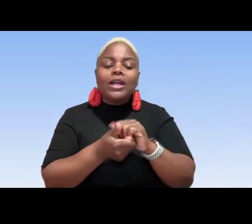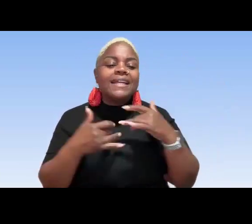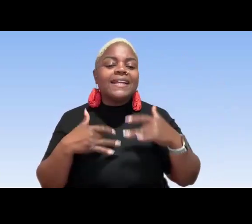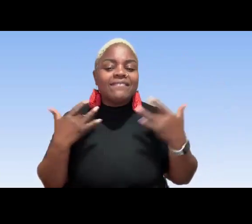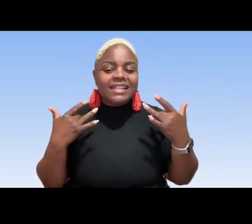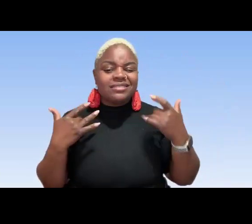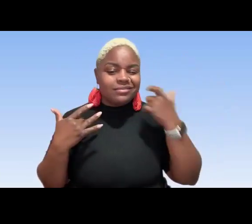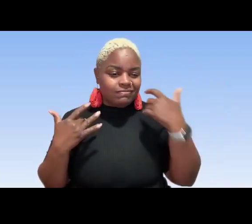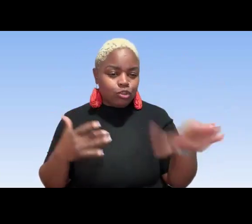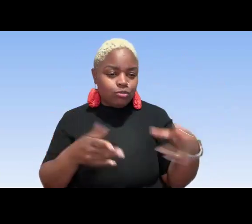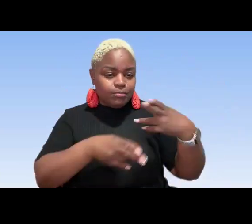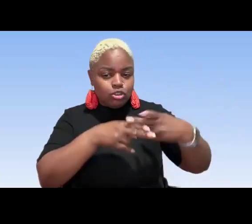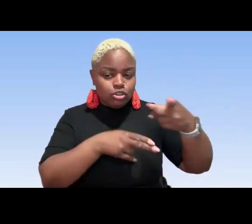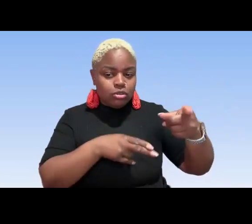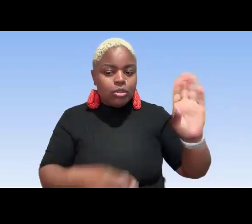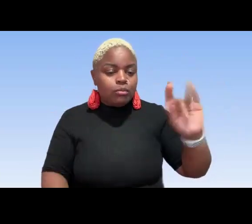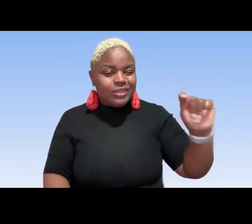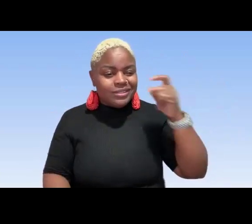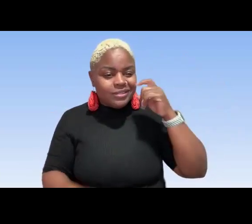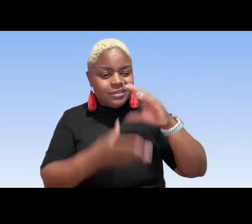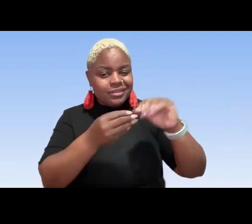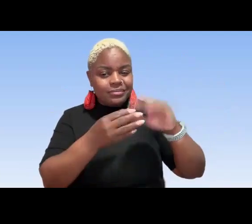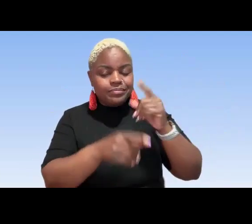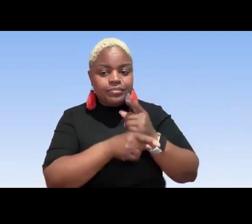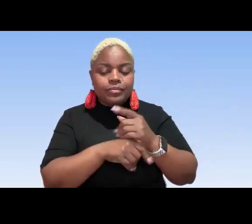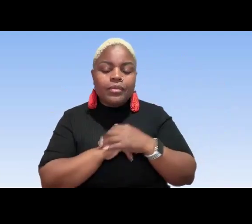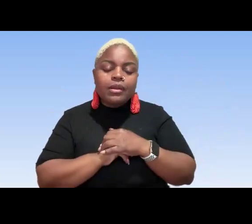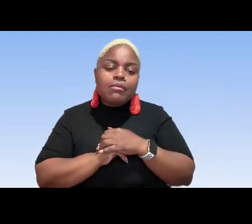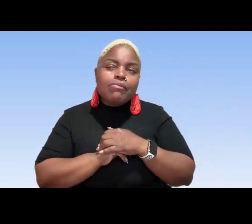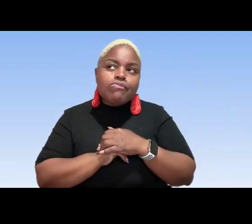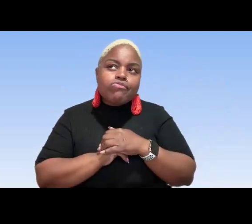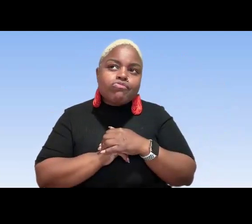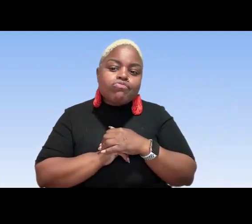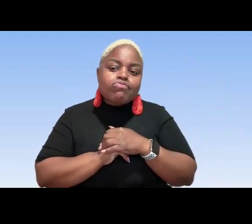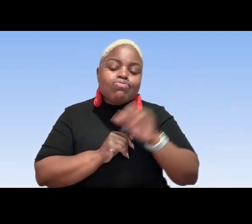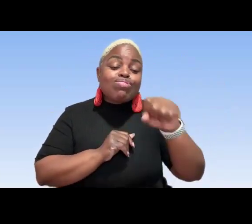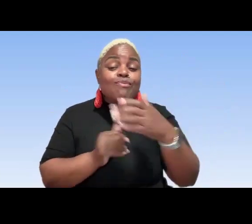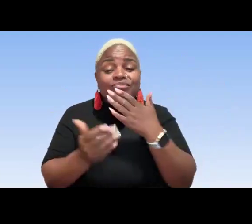Um, thank you to, um, our wonderful partner,